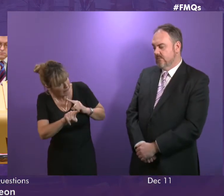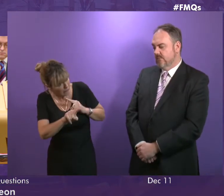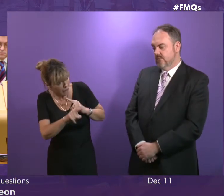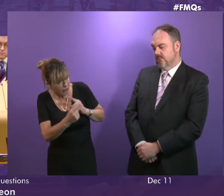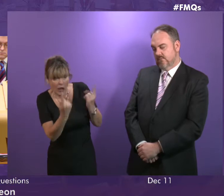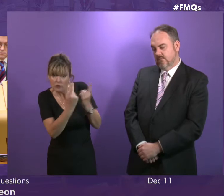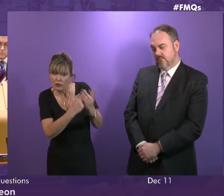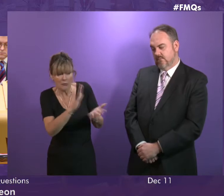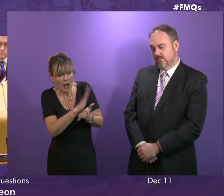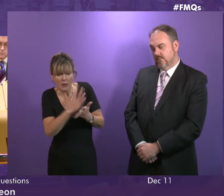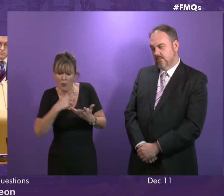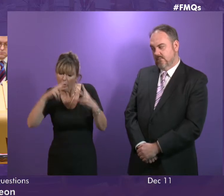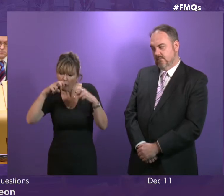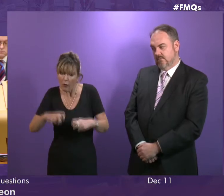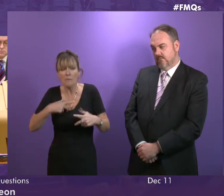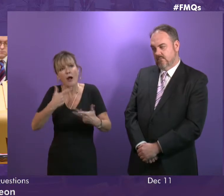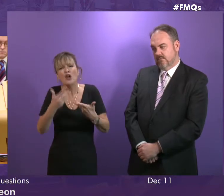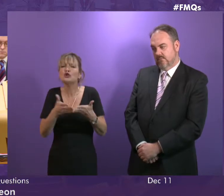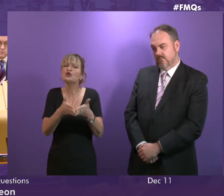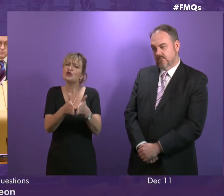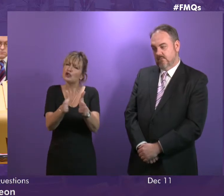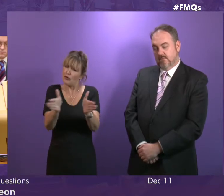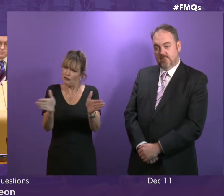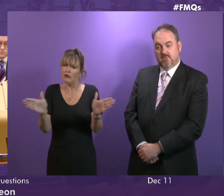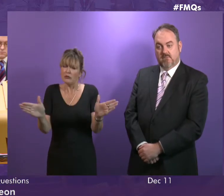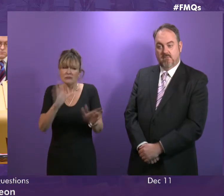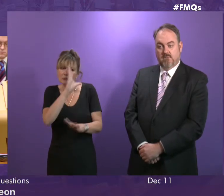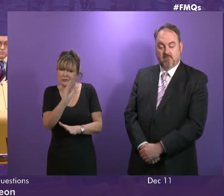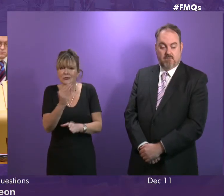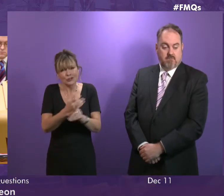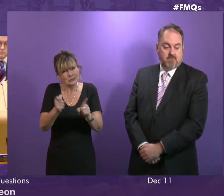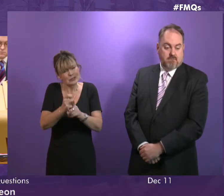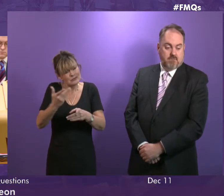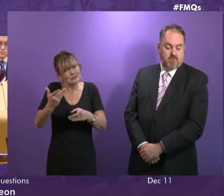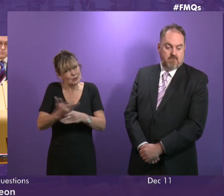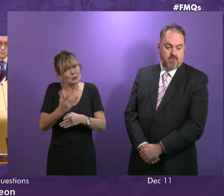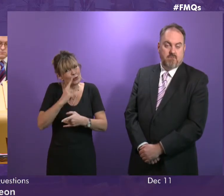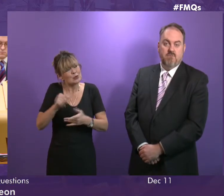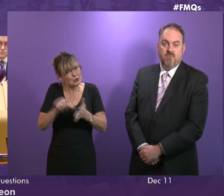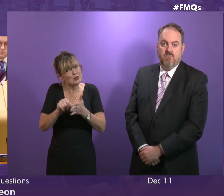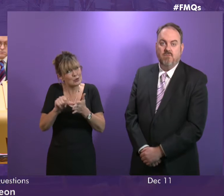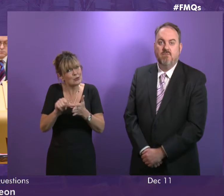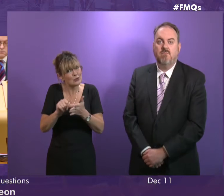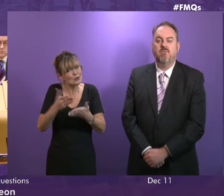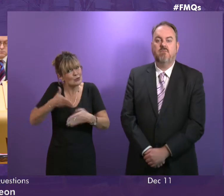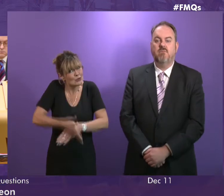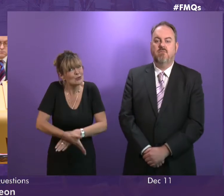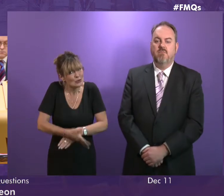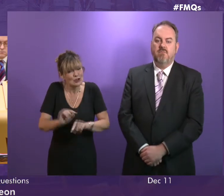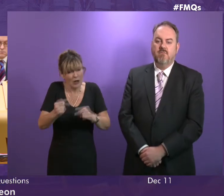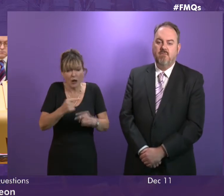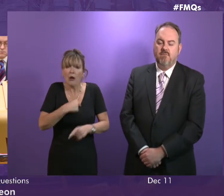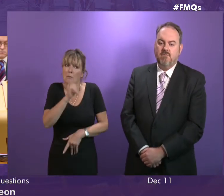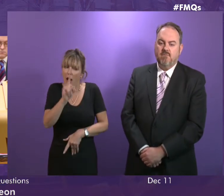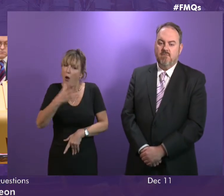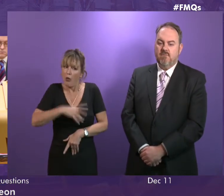speaking, the Scottish Government provides continued and growing support for GPs, who